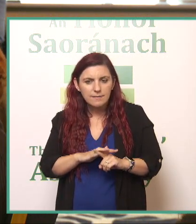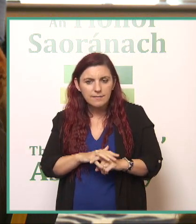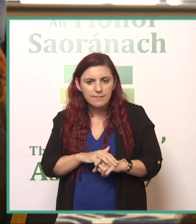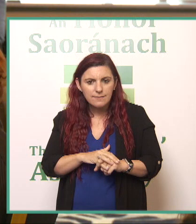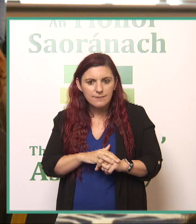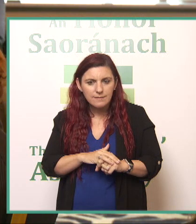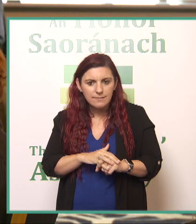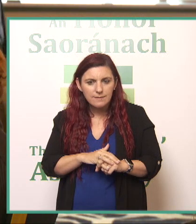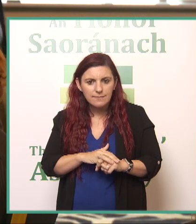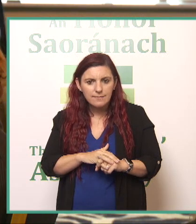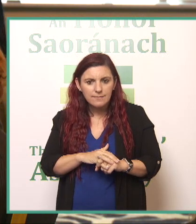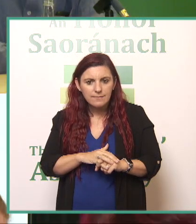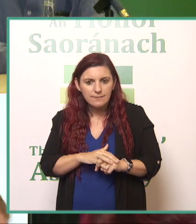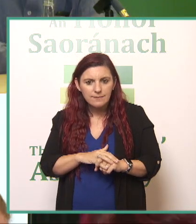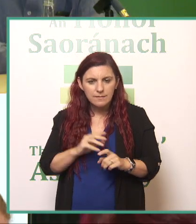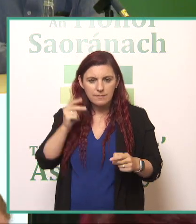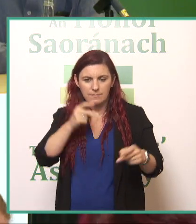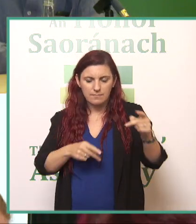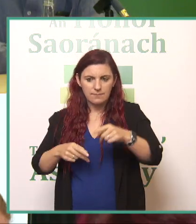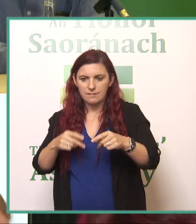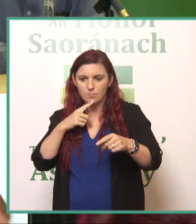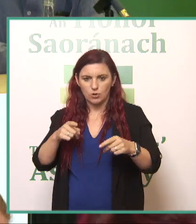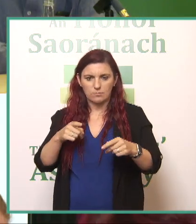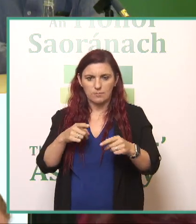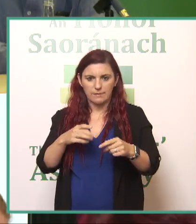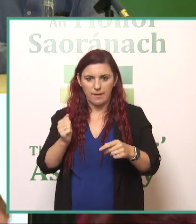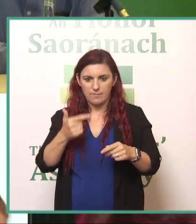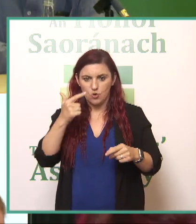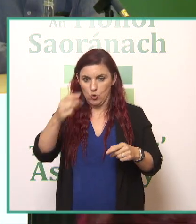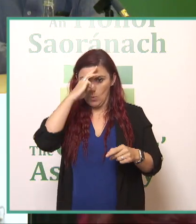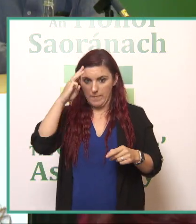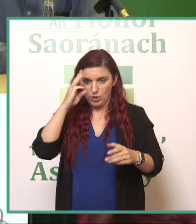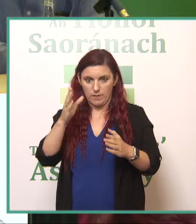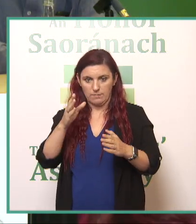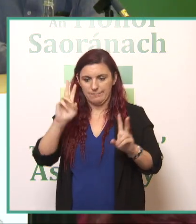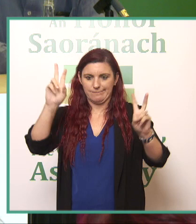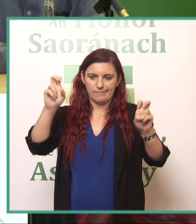that there's there's two managing two management companies going on or two managers of the land